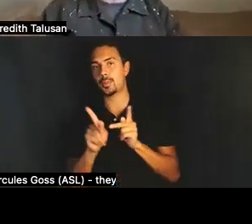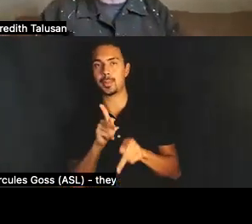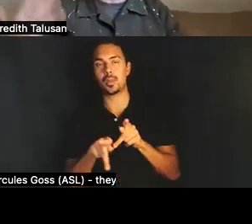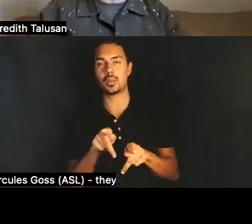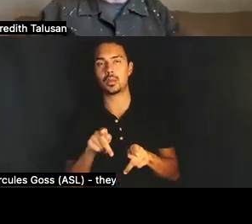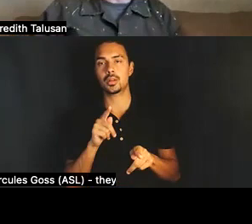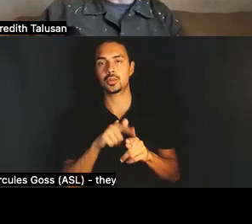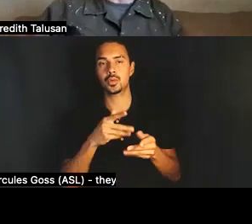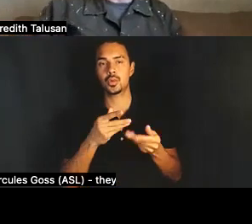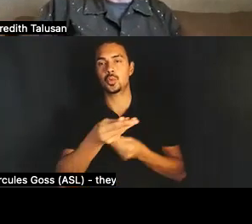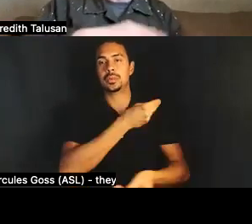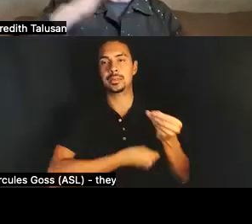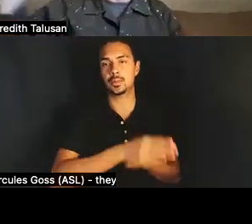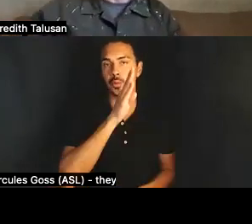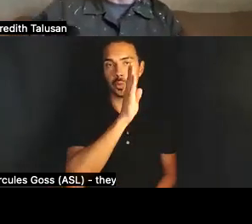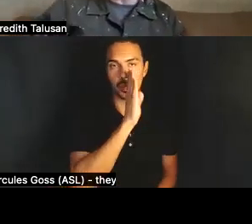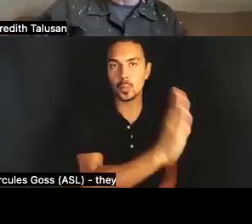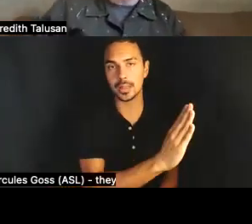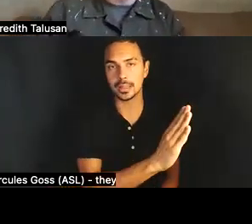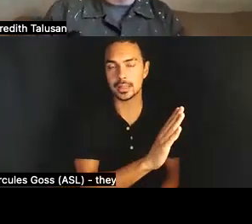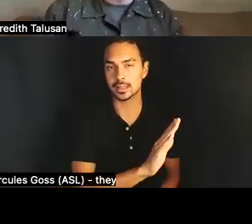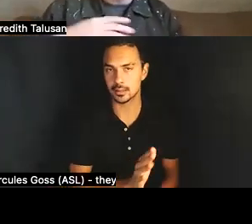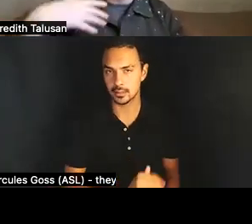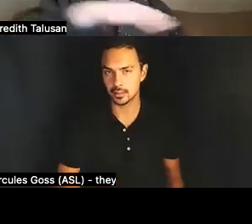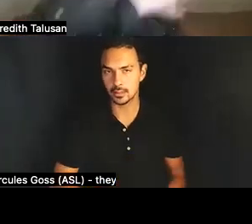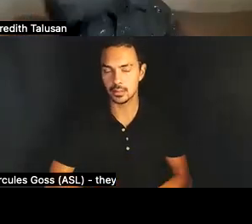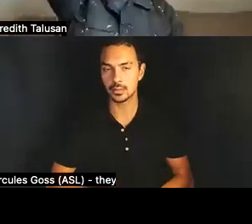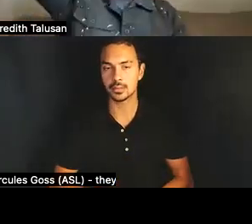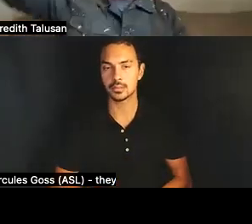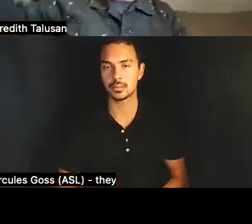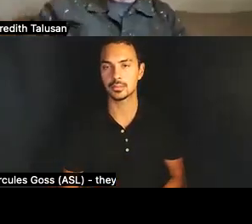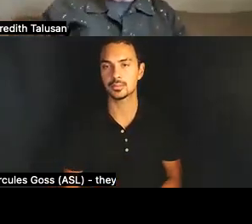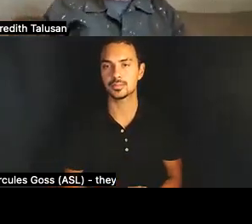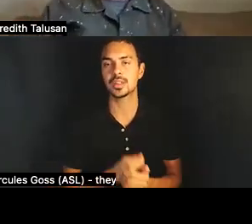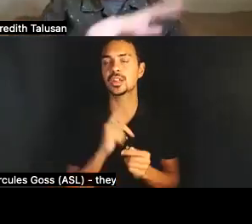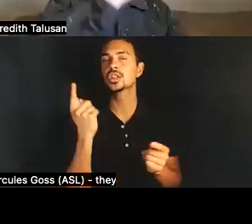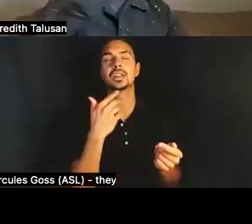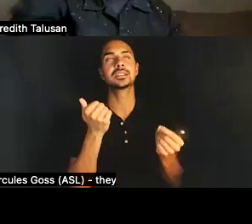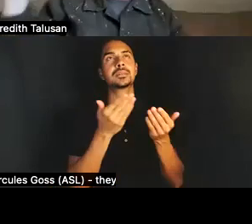but do not put pressure on other people at all to reciprocate directly or even at all.